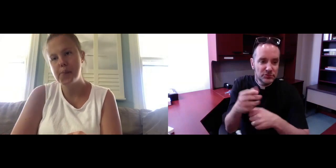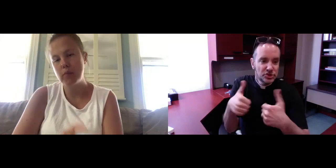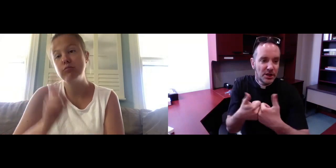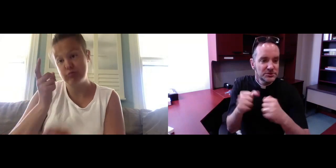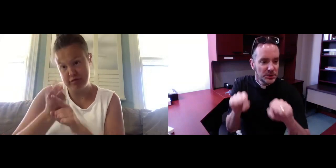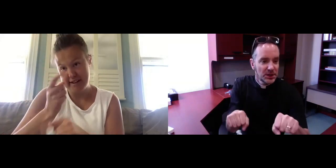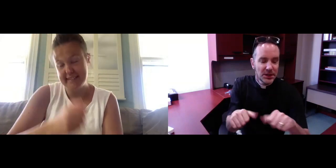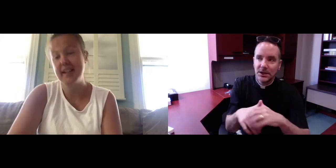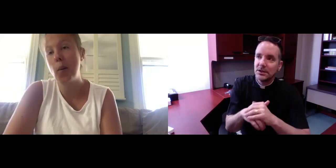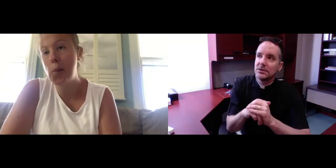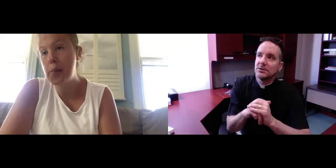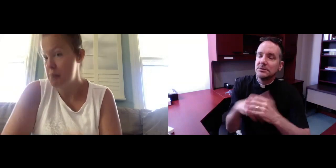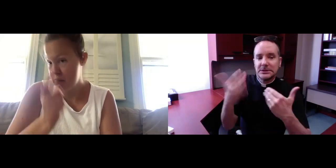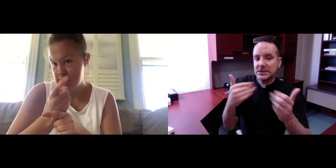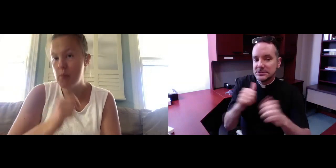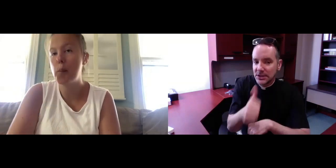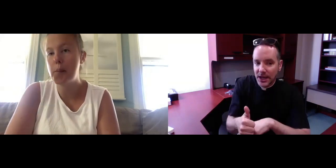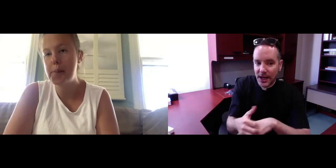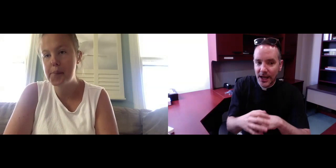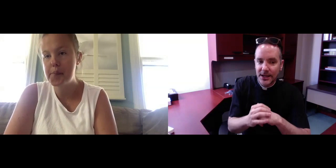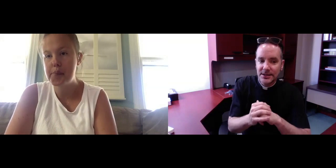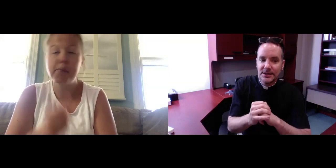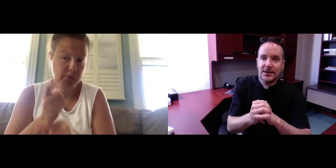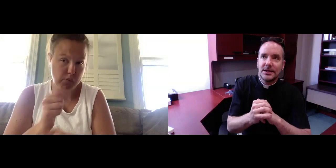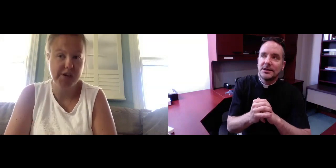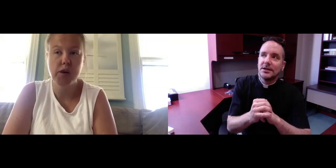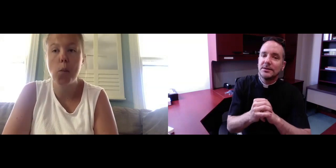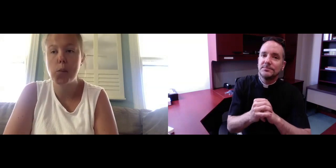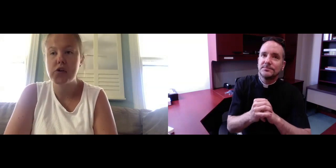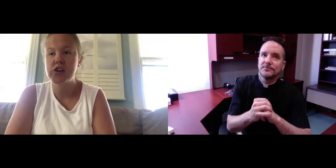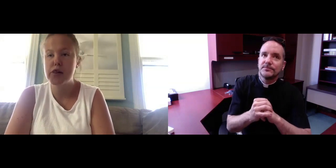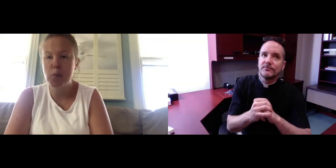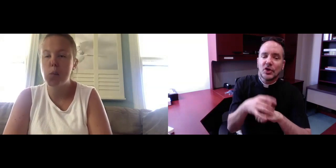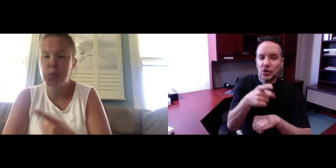that we can overcome challenges ourselves, even though it's not easy,